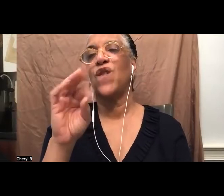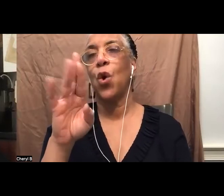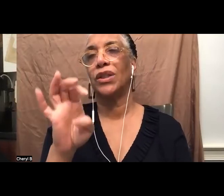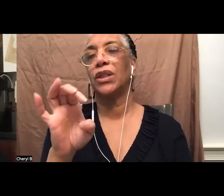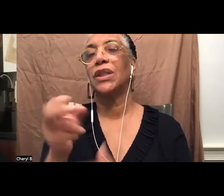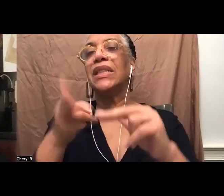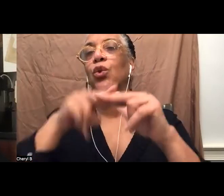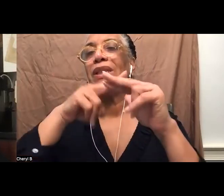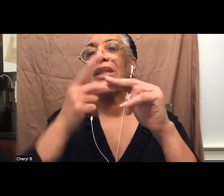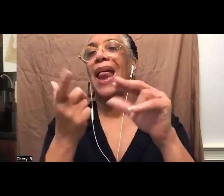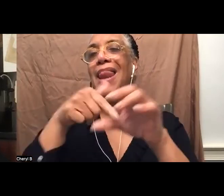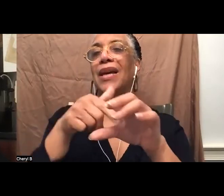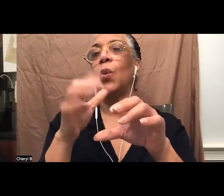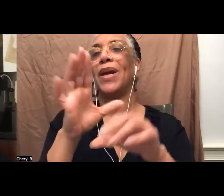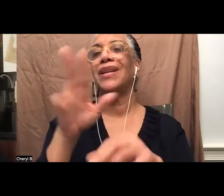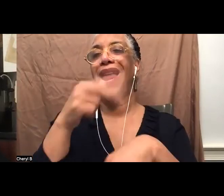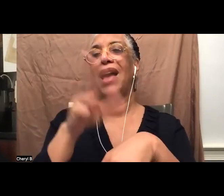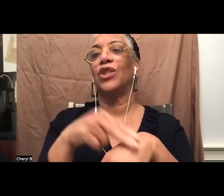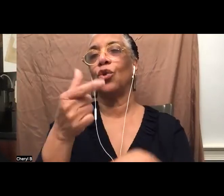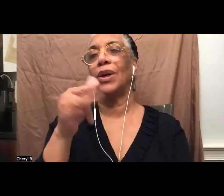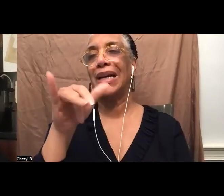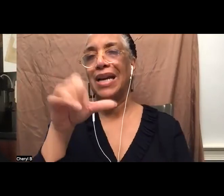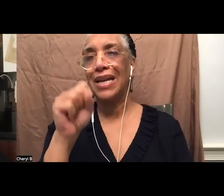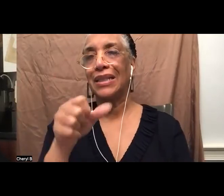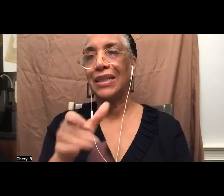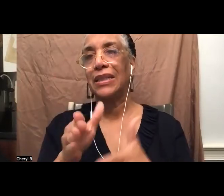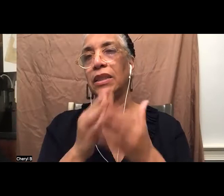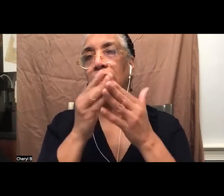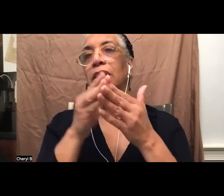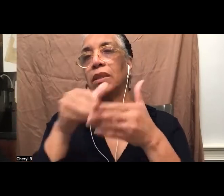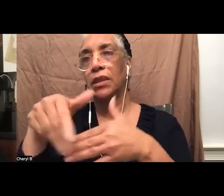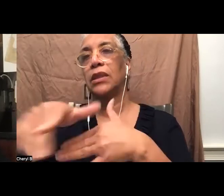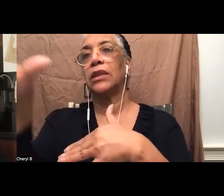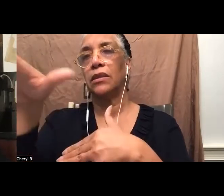natural gas shipments to Europe with the excuse that it would